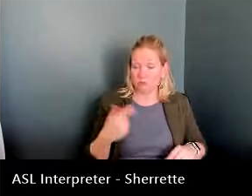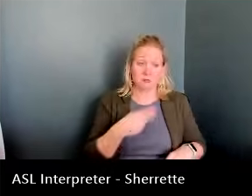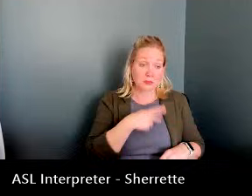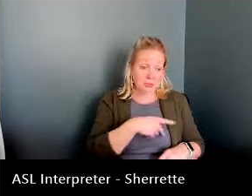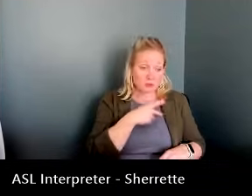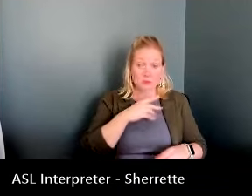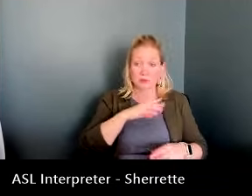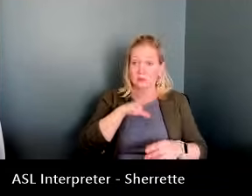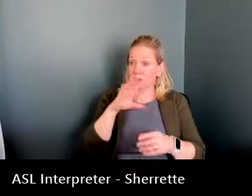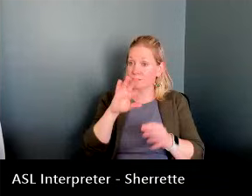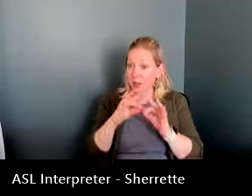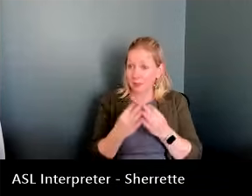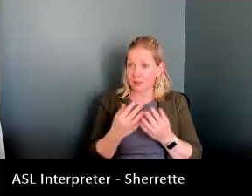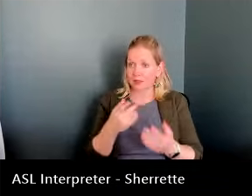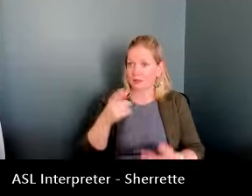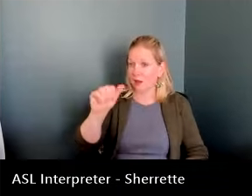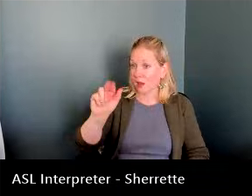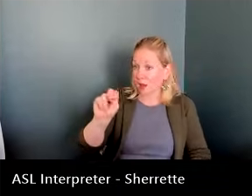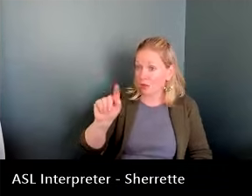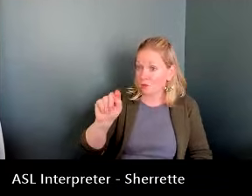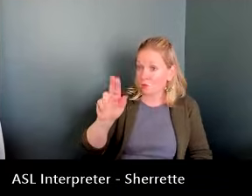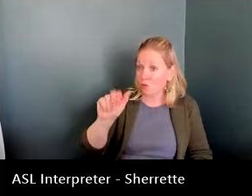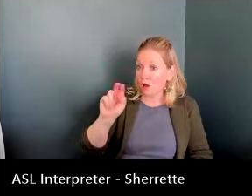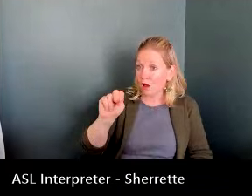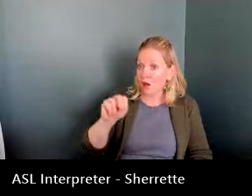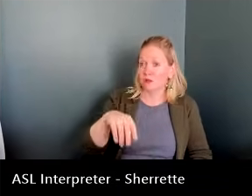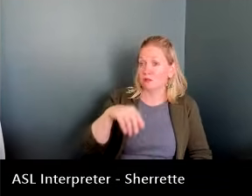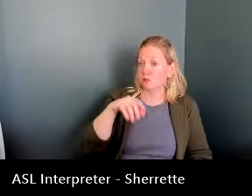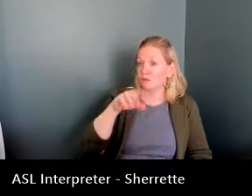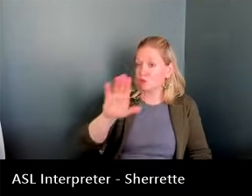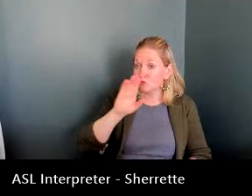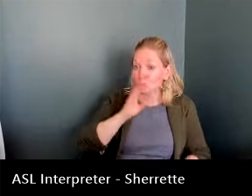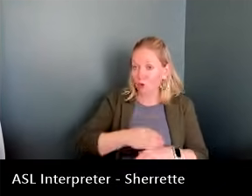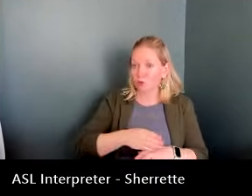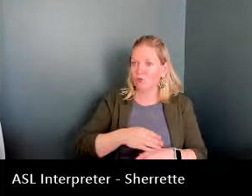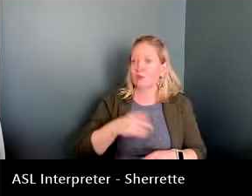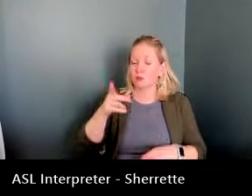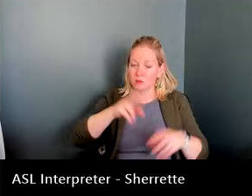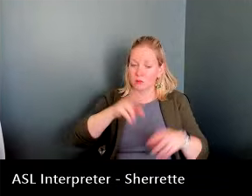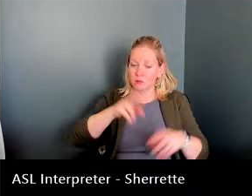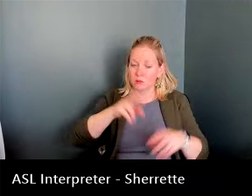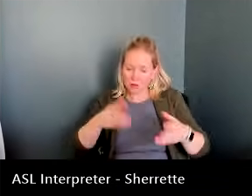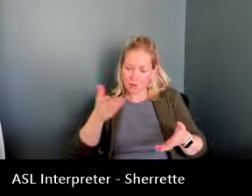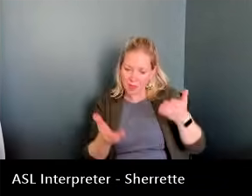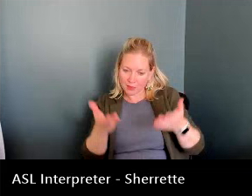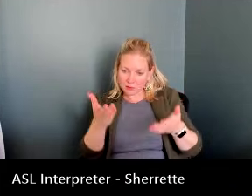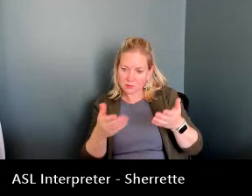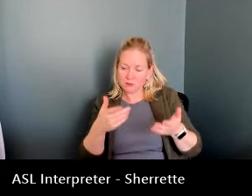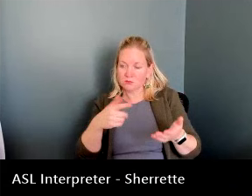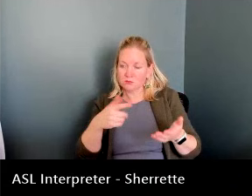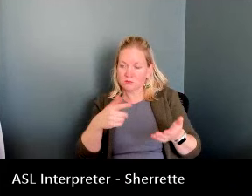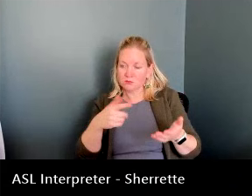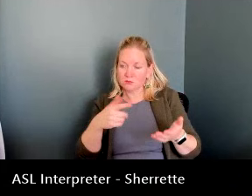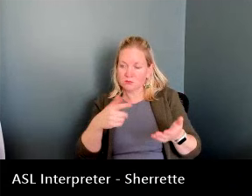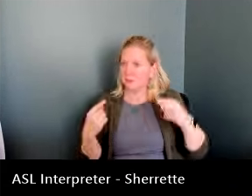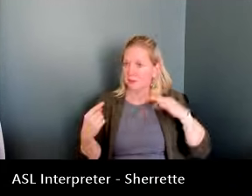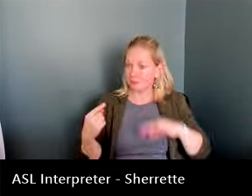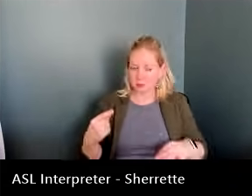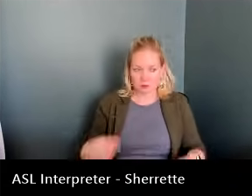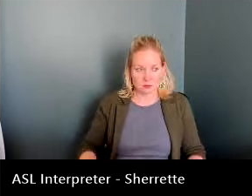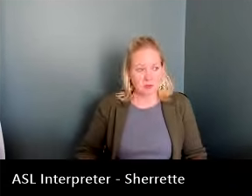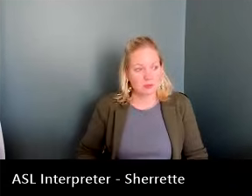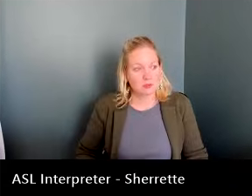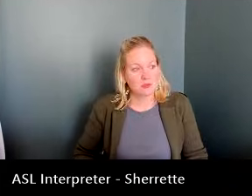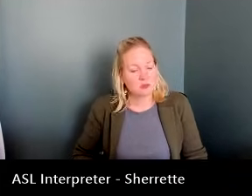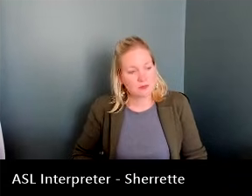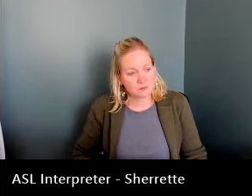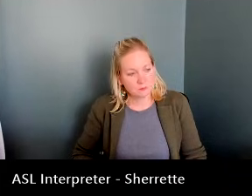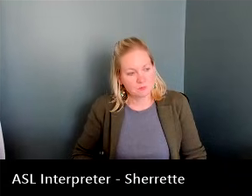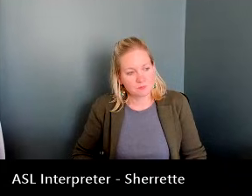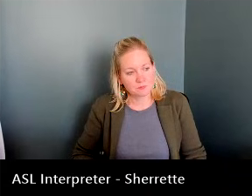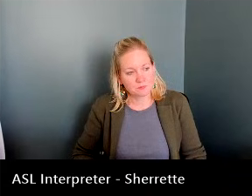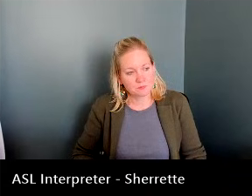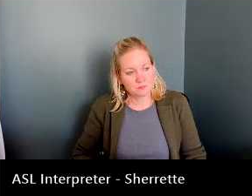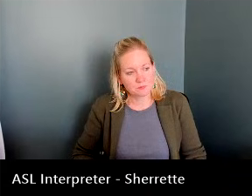you and your daughter are balancing risks and benefits. Next. Let's talk about the risks in